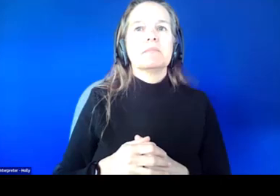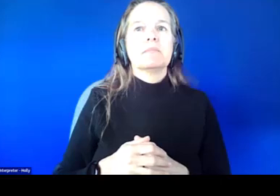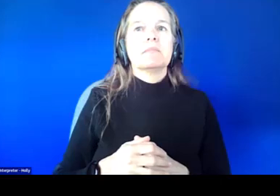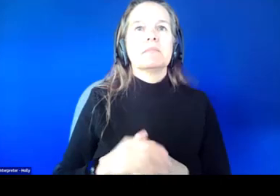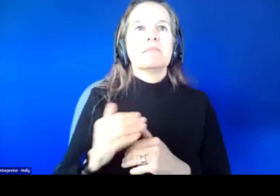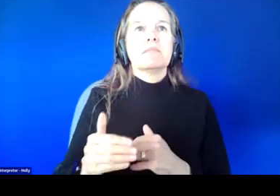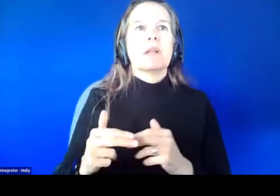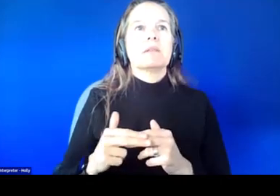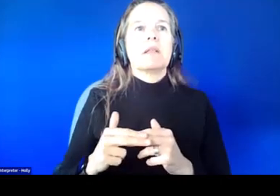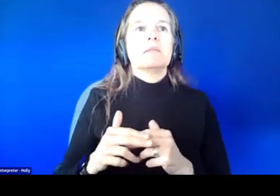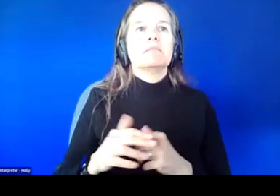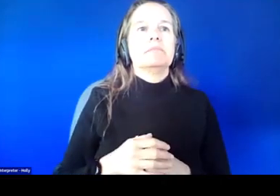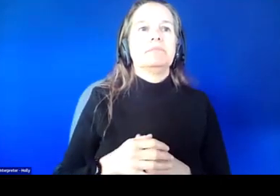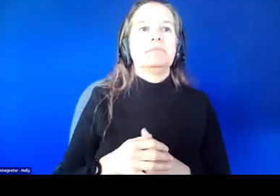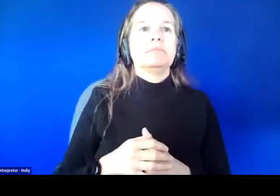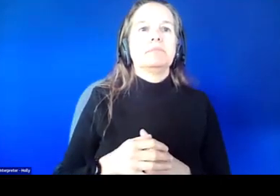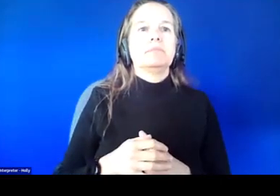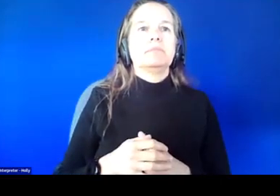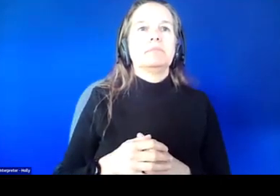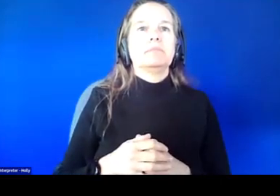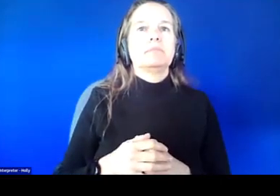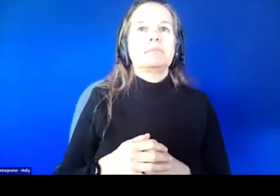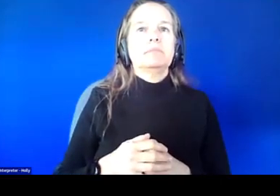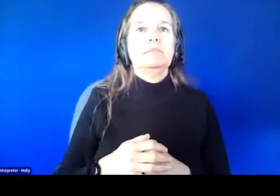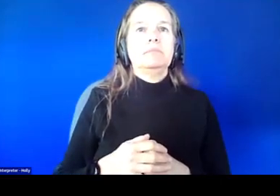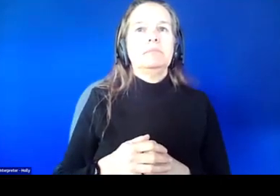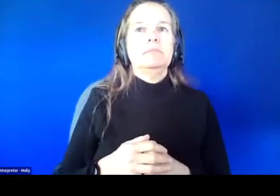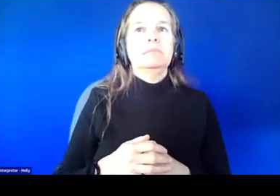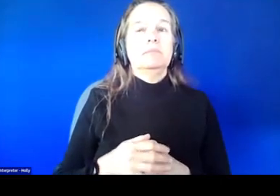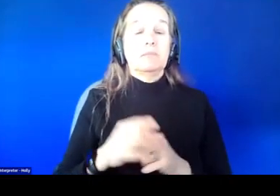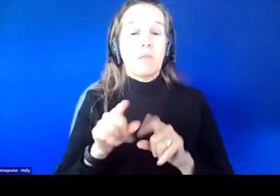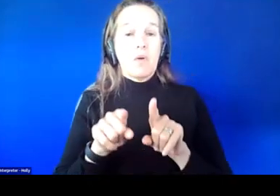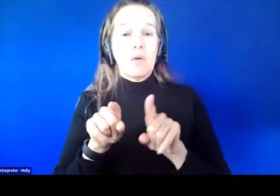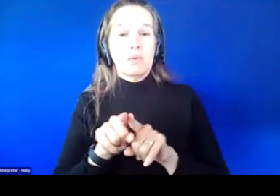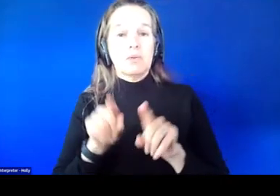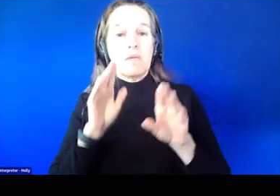please so what we also do we focus on system changes,